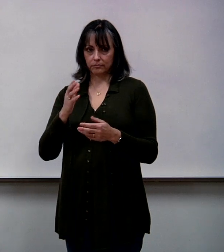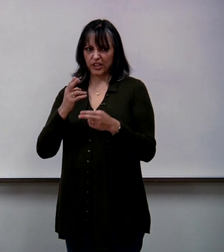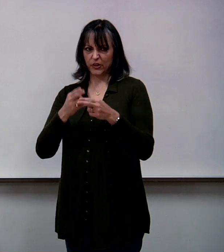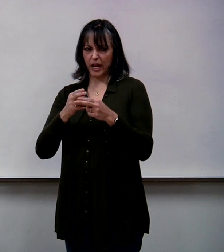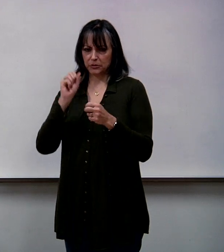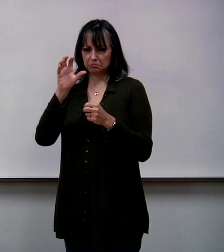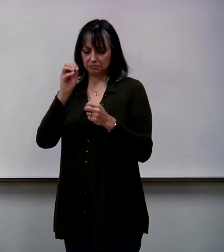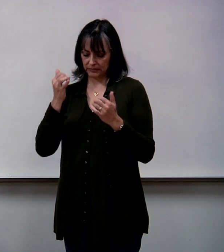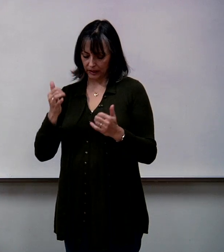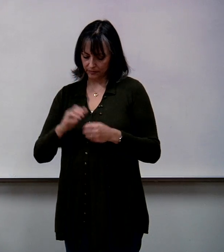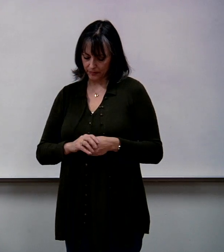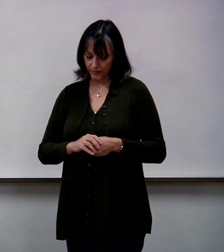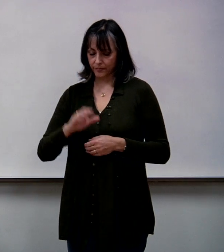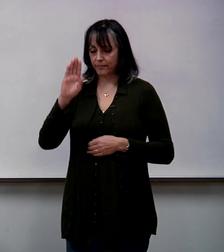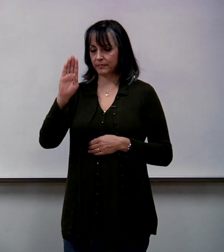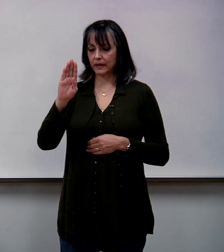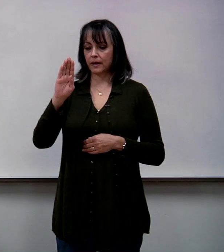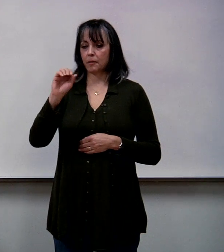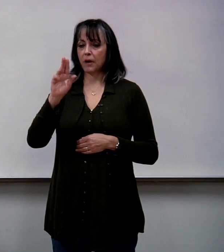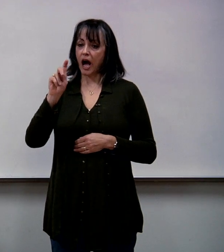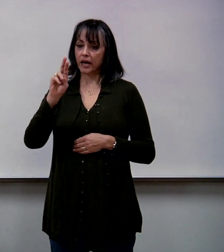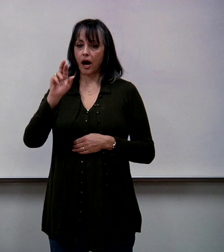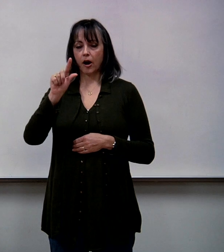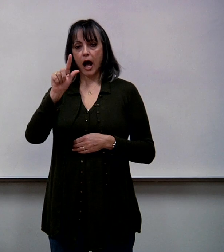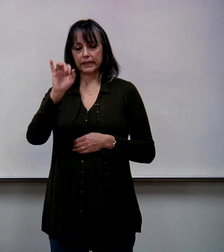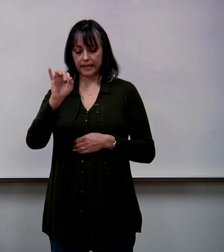Bakar Ali,